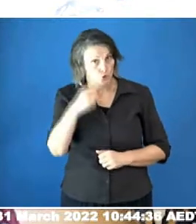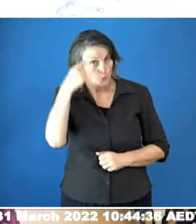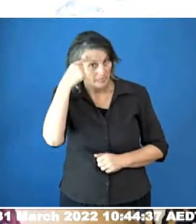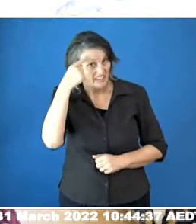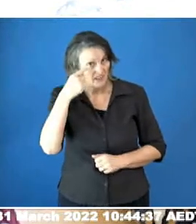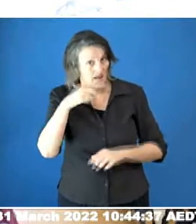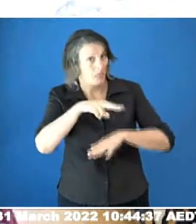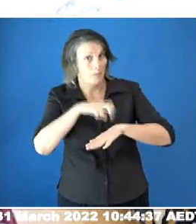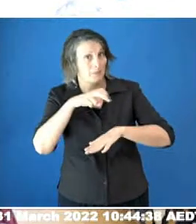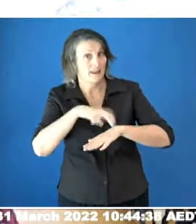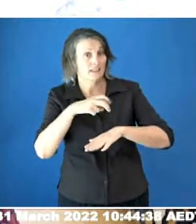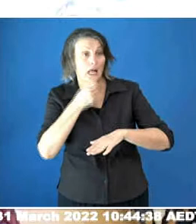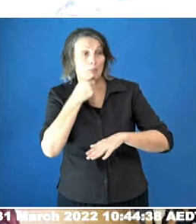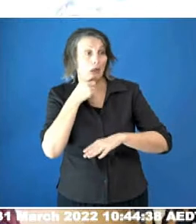were disabled? Do you think that's why?